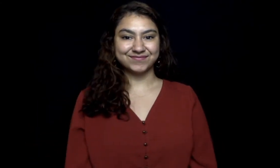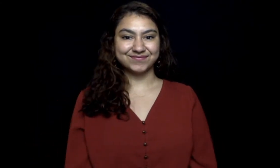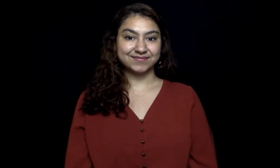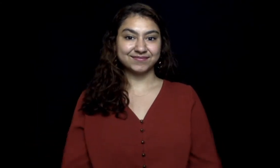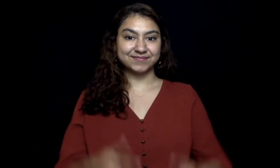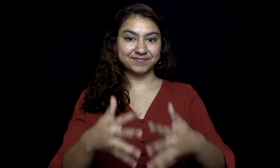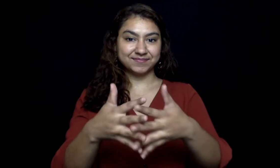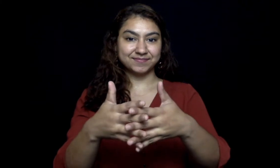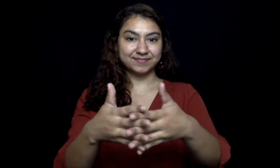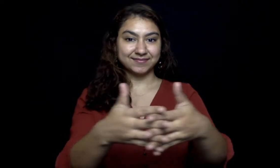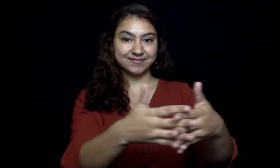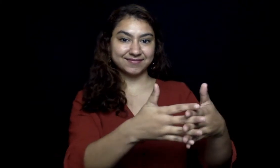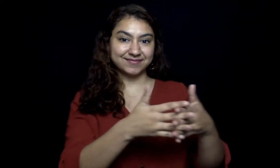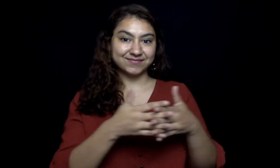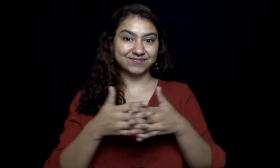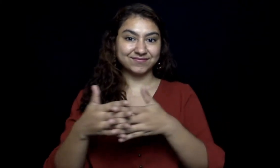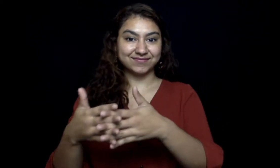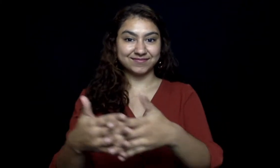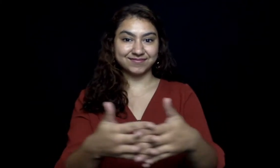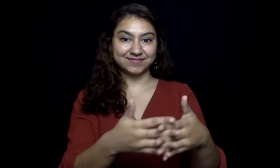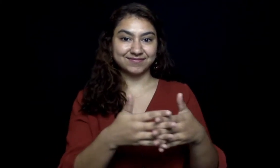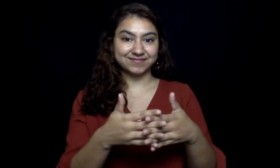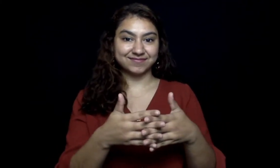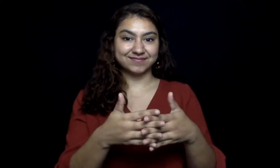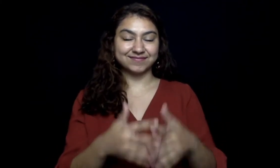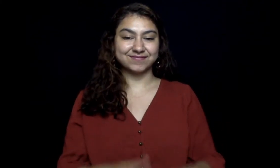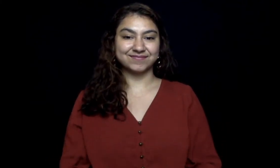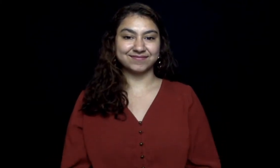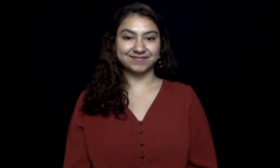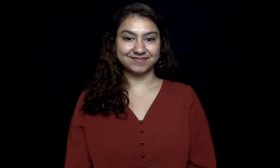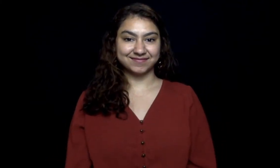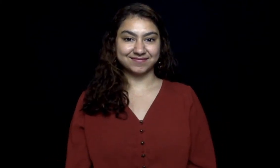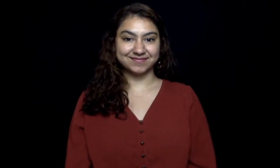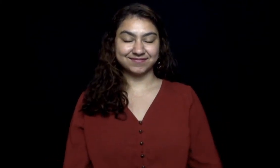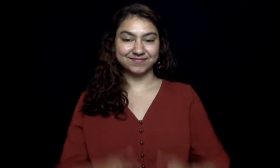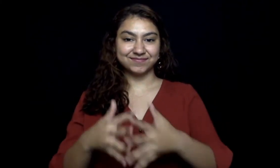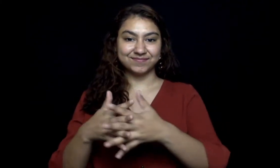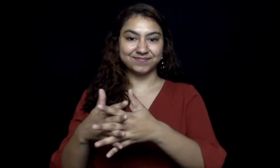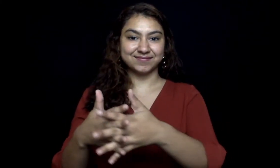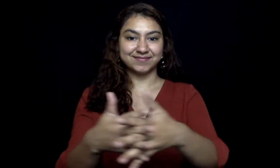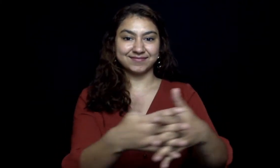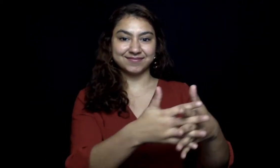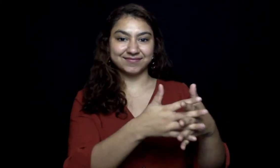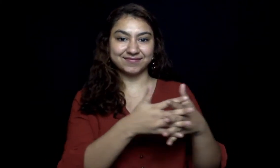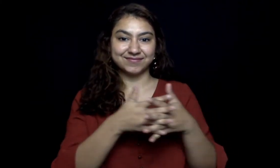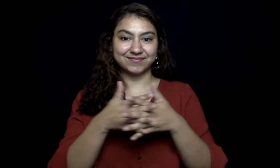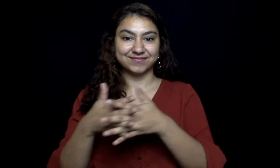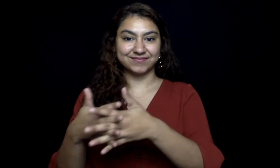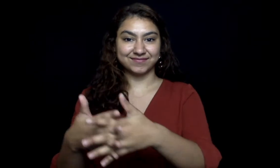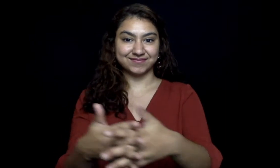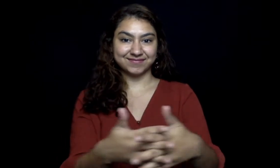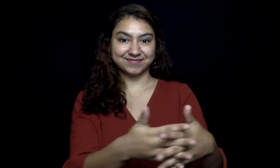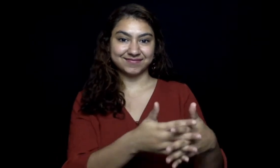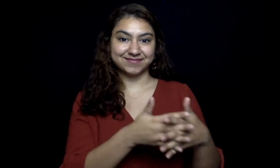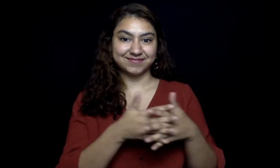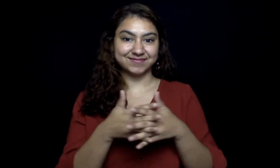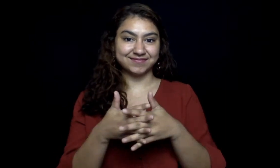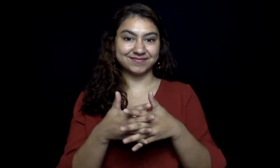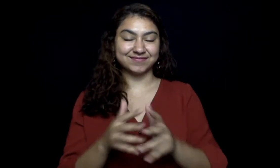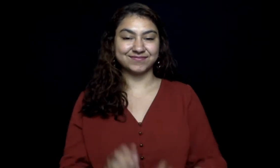United States